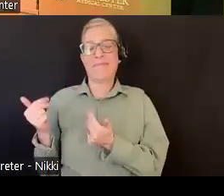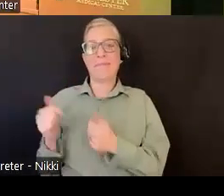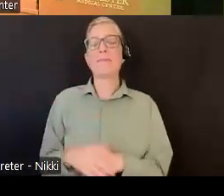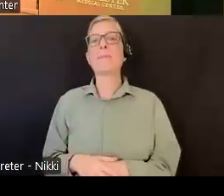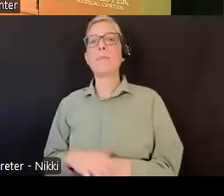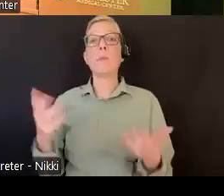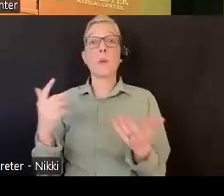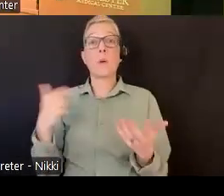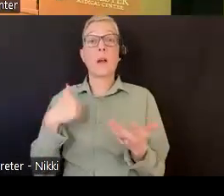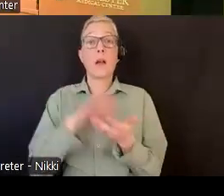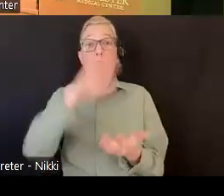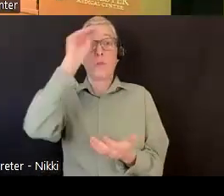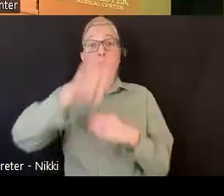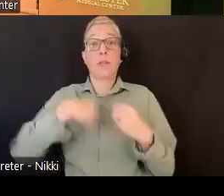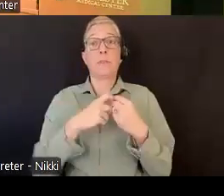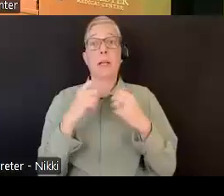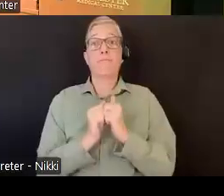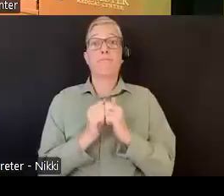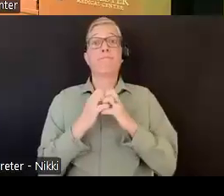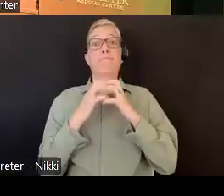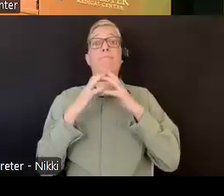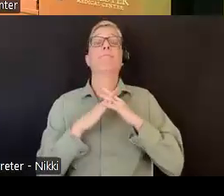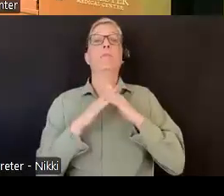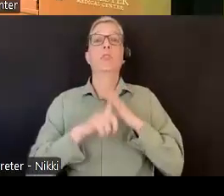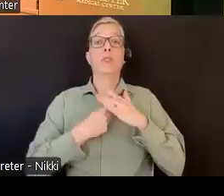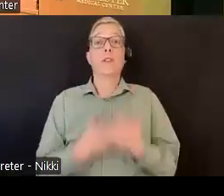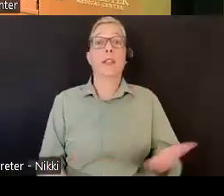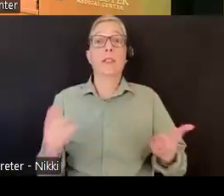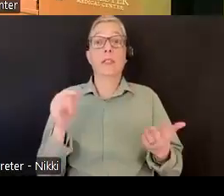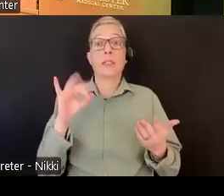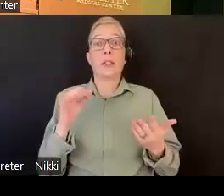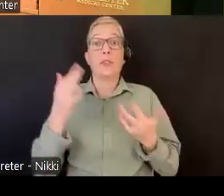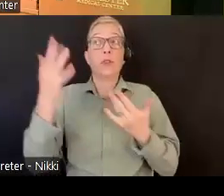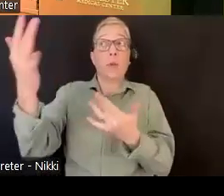things is that if you wait for the building or the funding it's never if somebody comes to me and